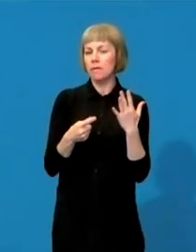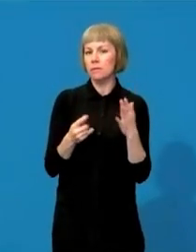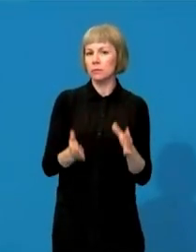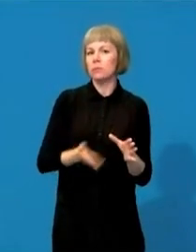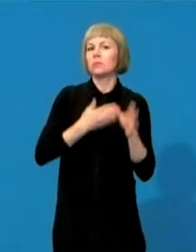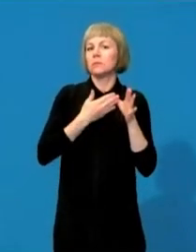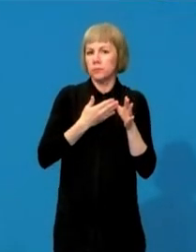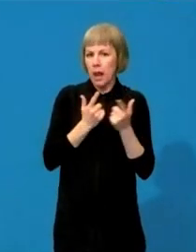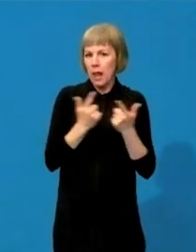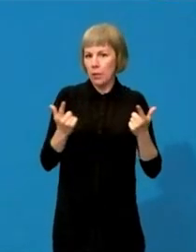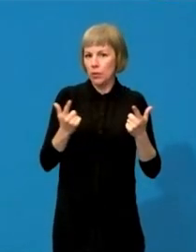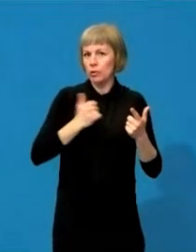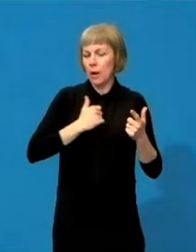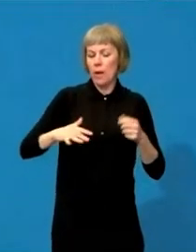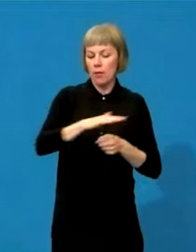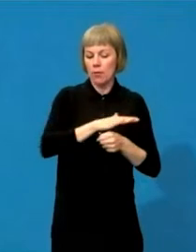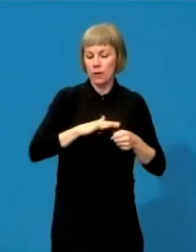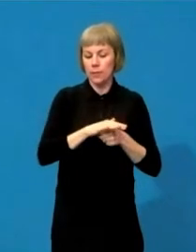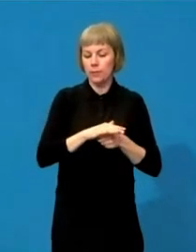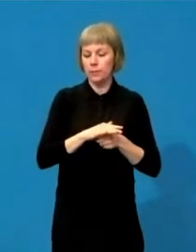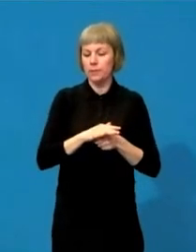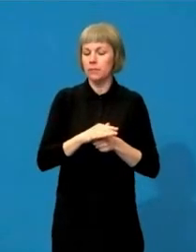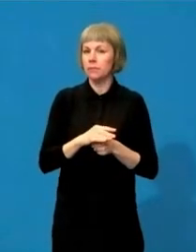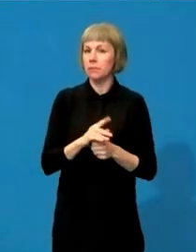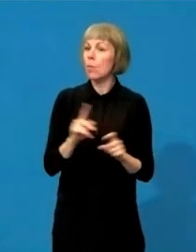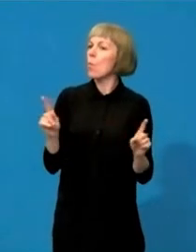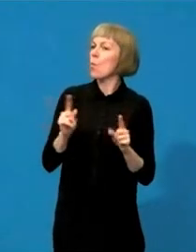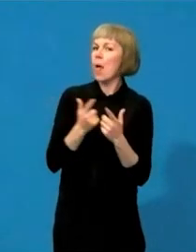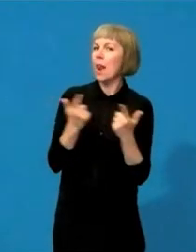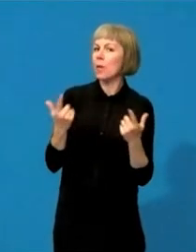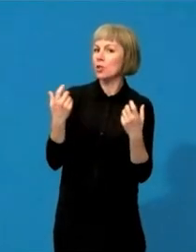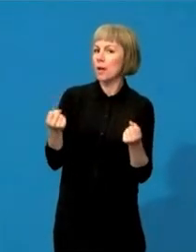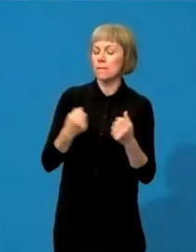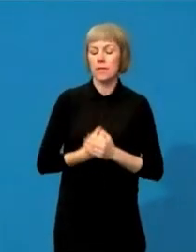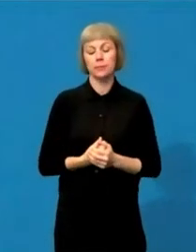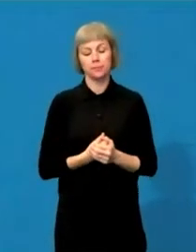Can you tell me what those five different ones are?